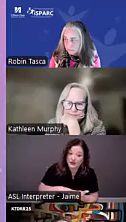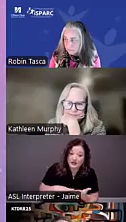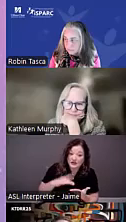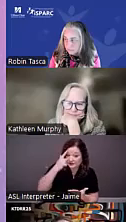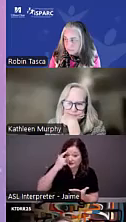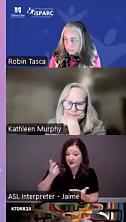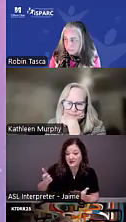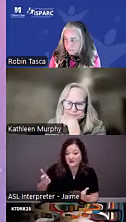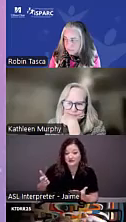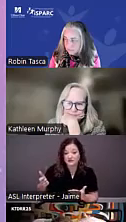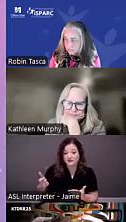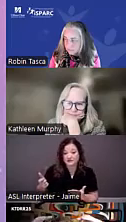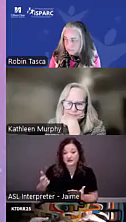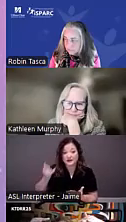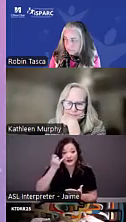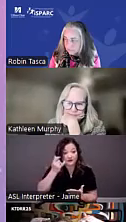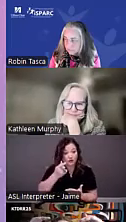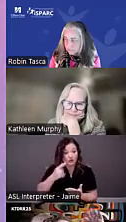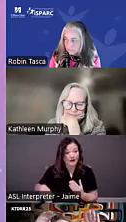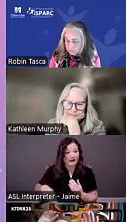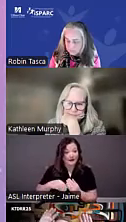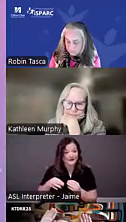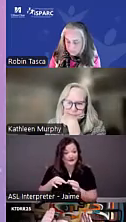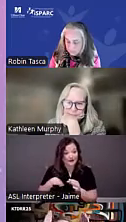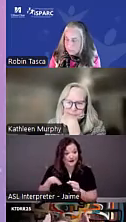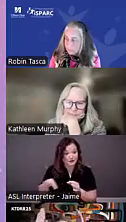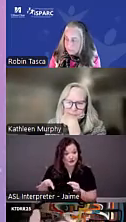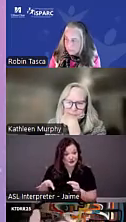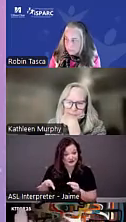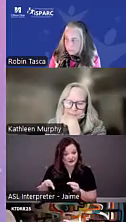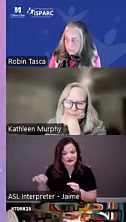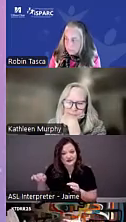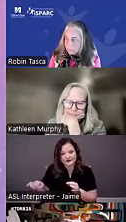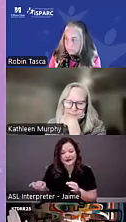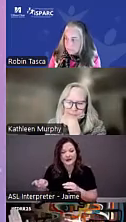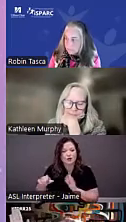especially when you're adding captions to a video, it sort of autotimes those for you.